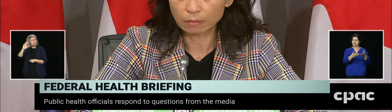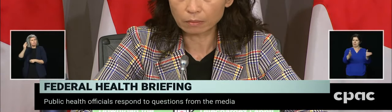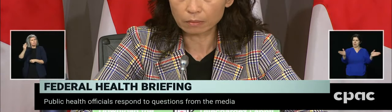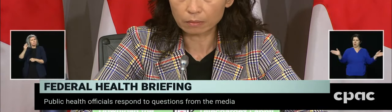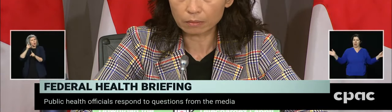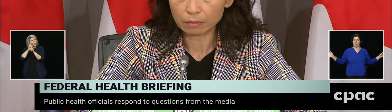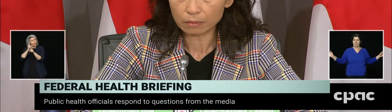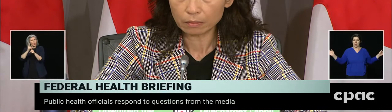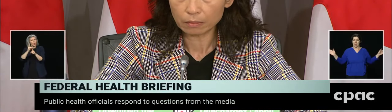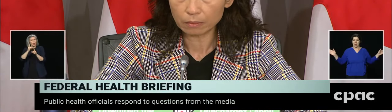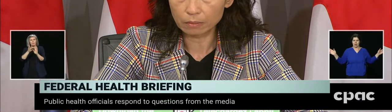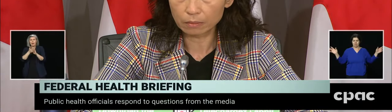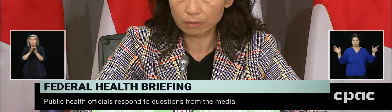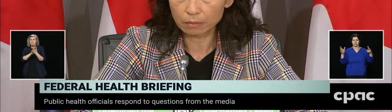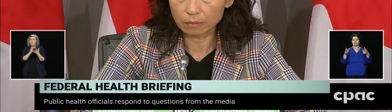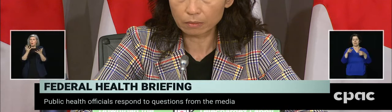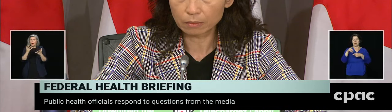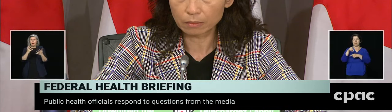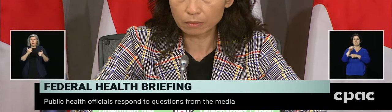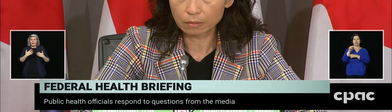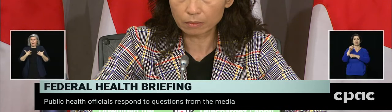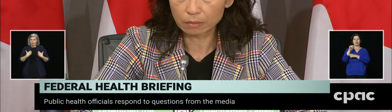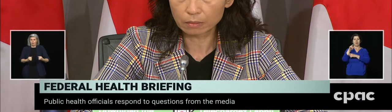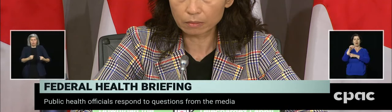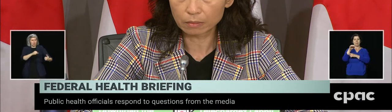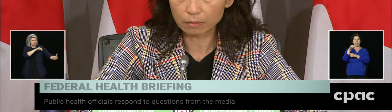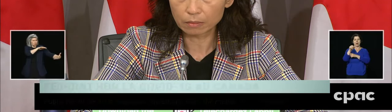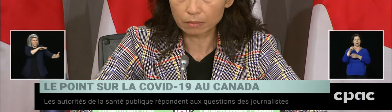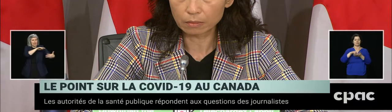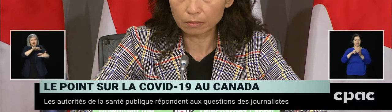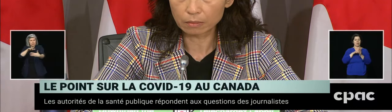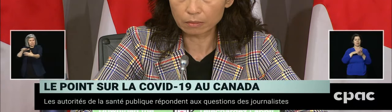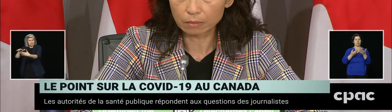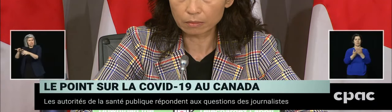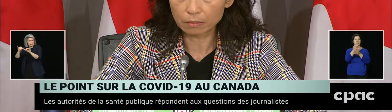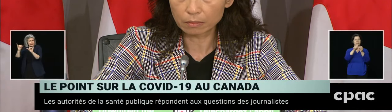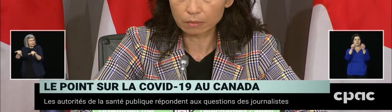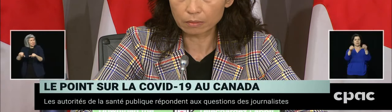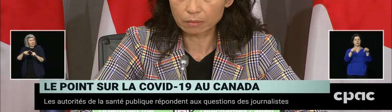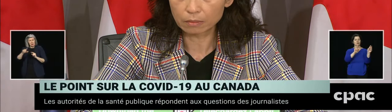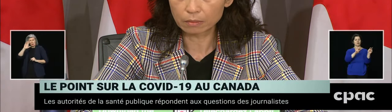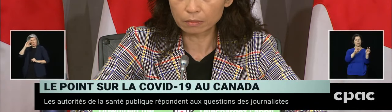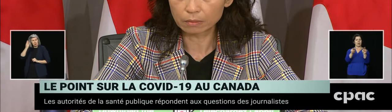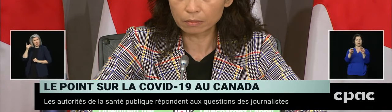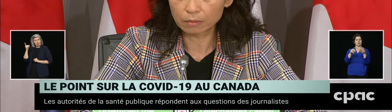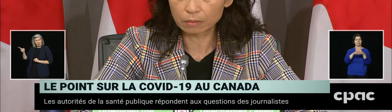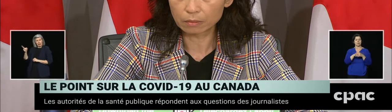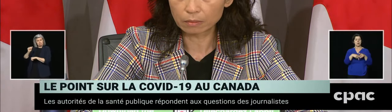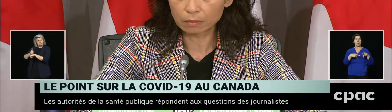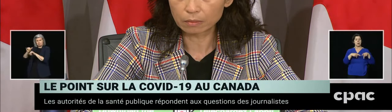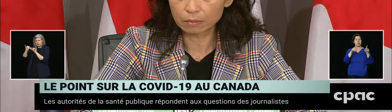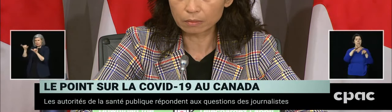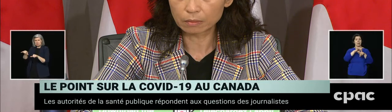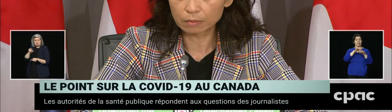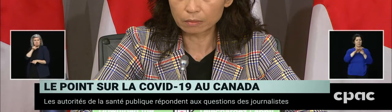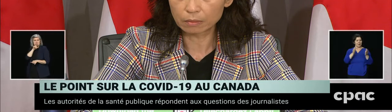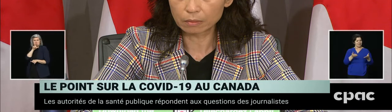SYSTEM. I UNDERSTAND IT REALLY JUST HASN'T BEEN USED VERY MUCH